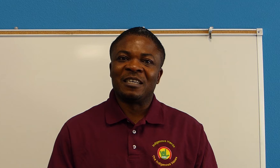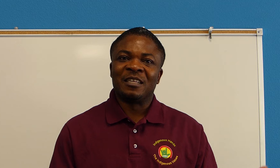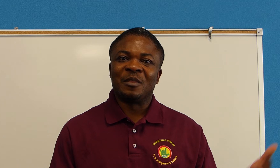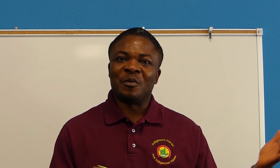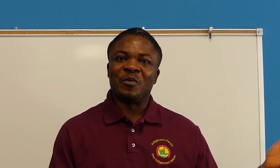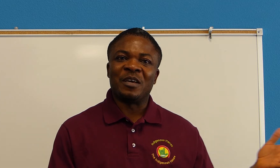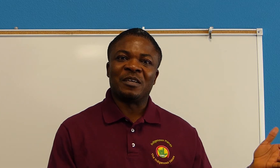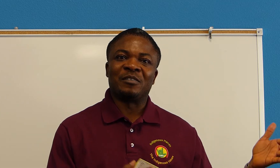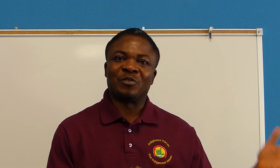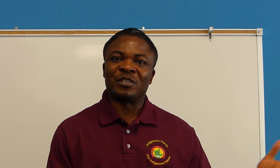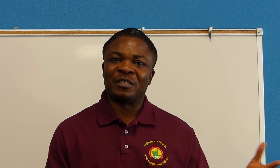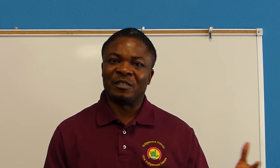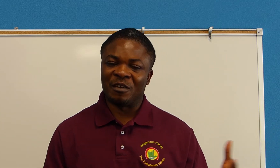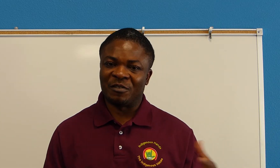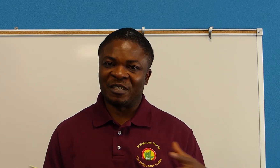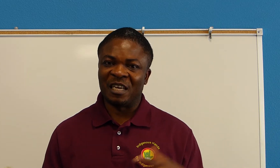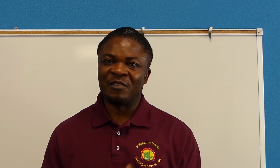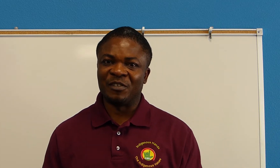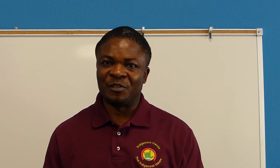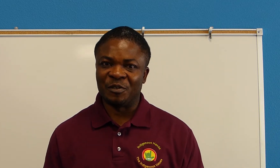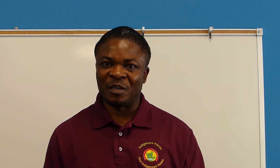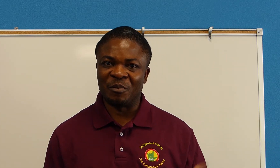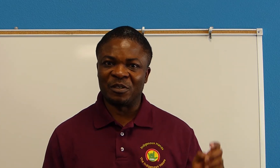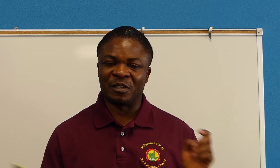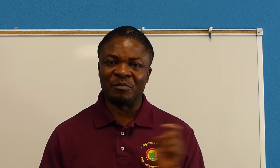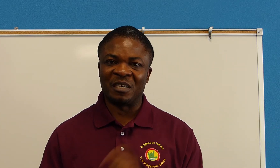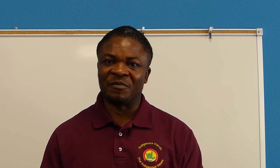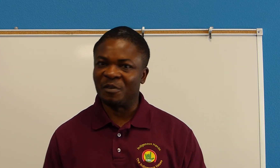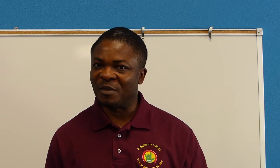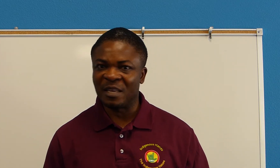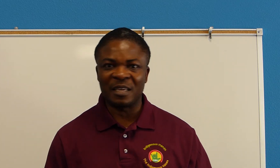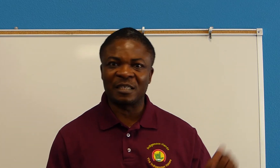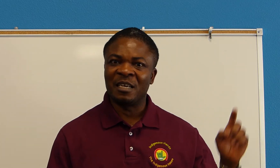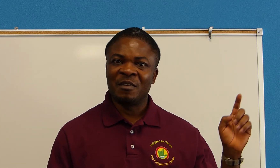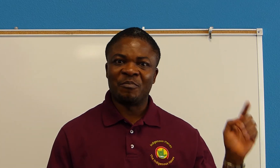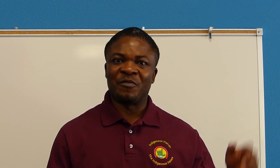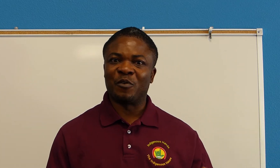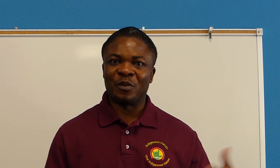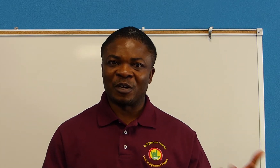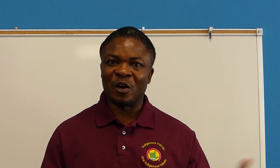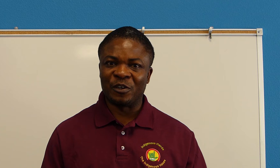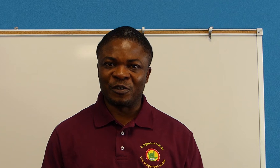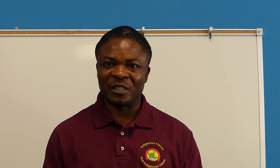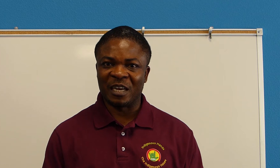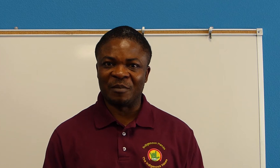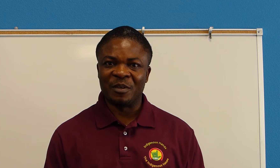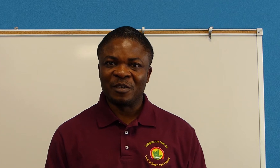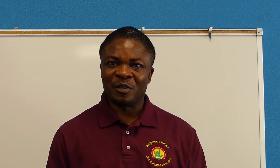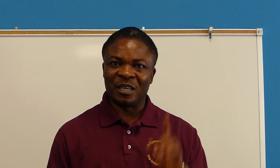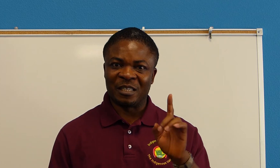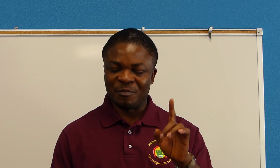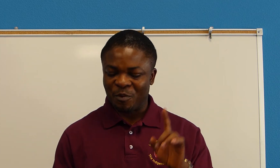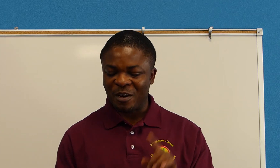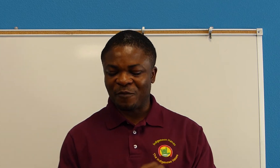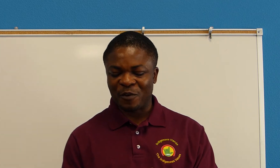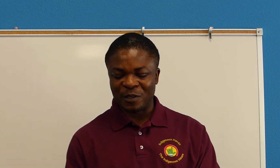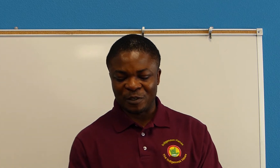there were traces of signed languages among some Deaf communities before the colonial time, so it is important for us to